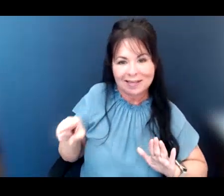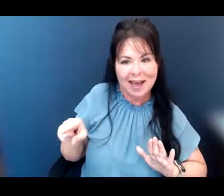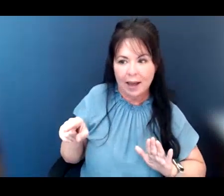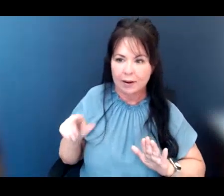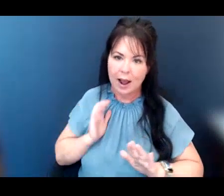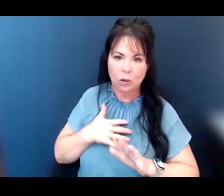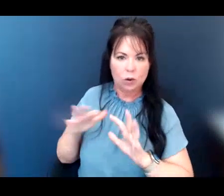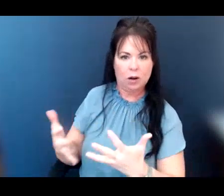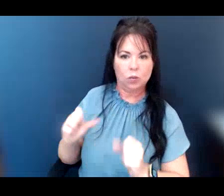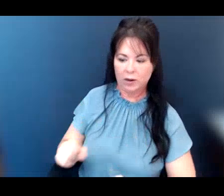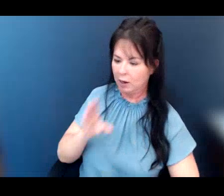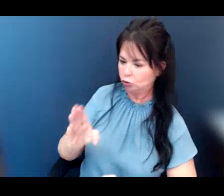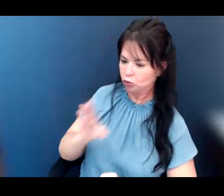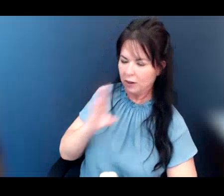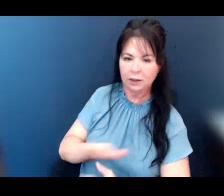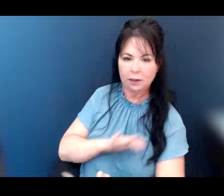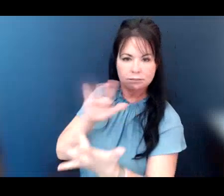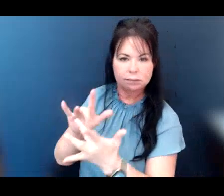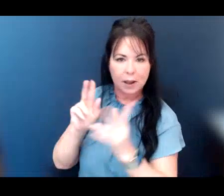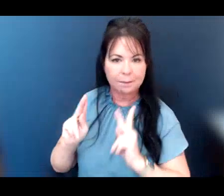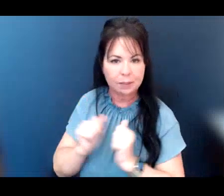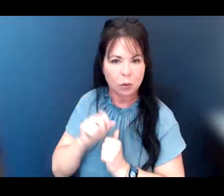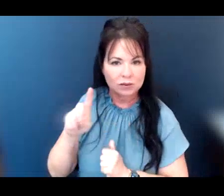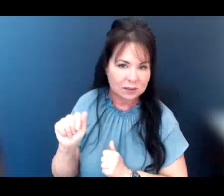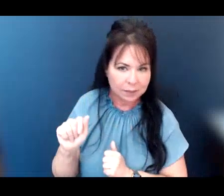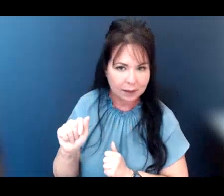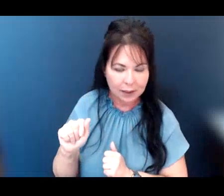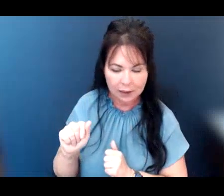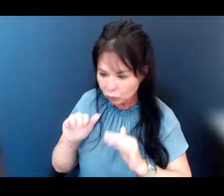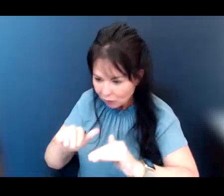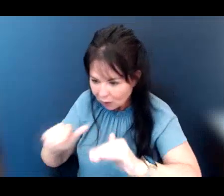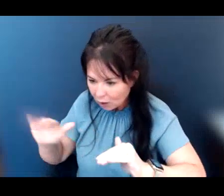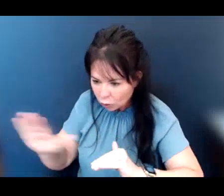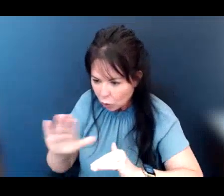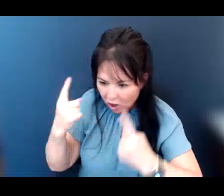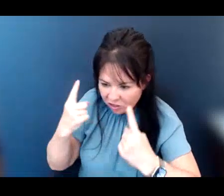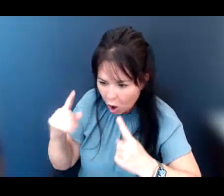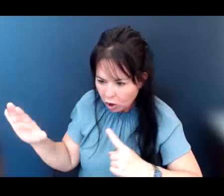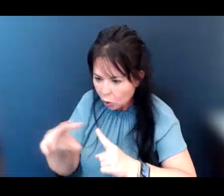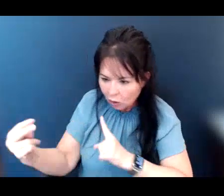with disabilities and ask them to share their thoughts, their experiences, their feedback.